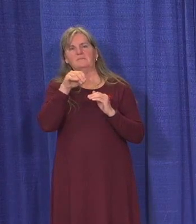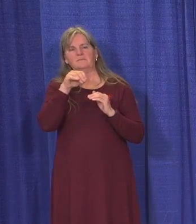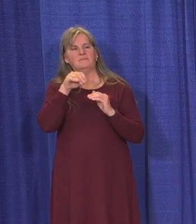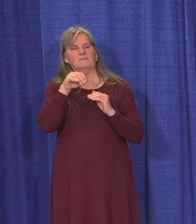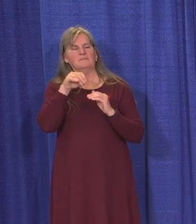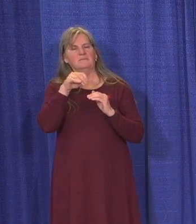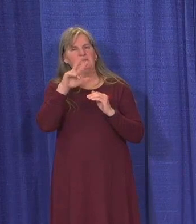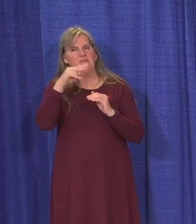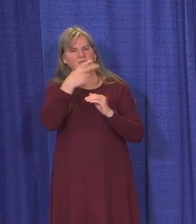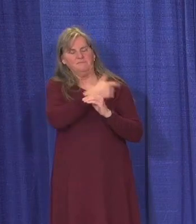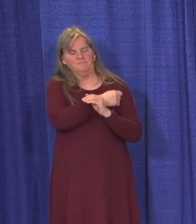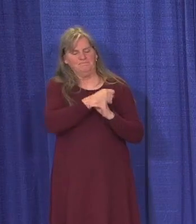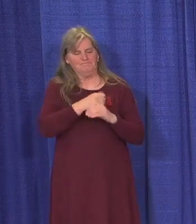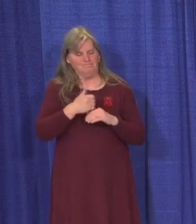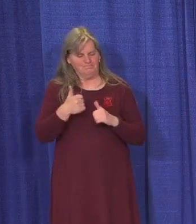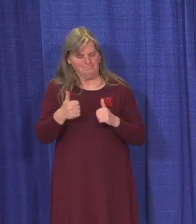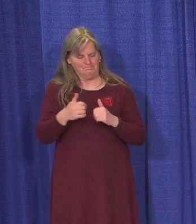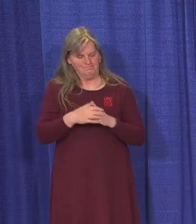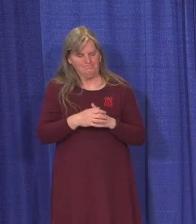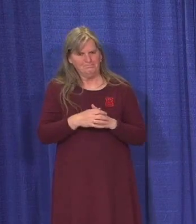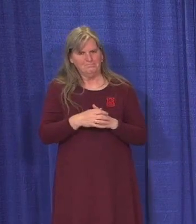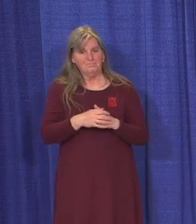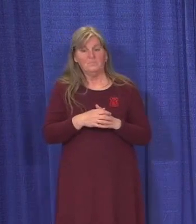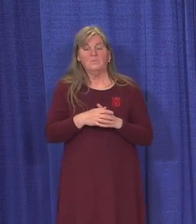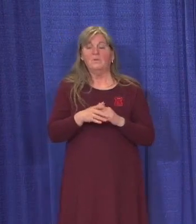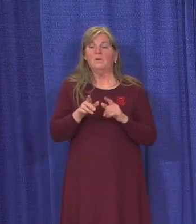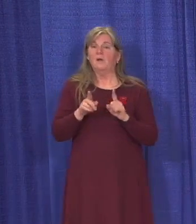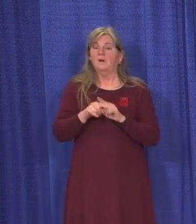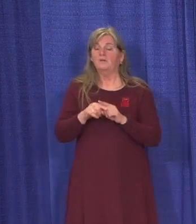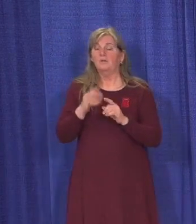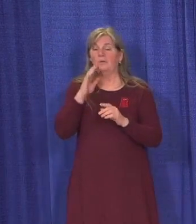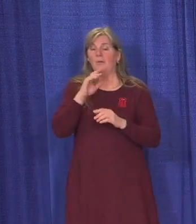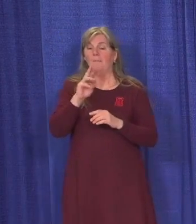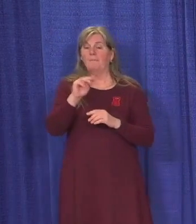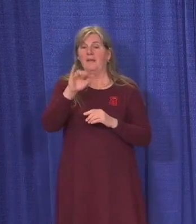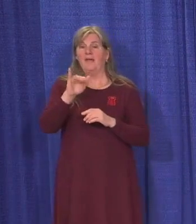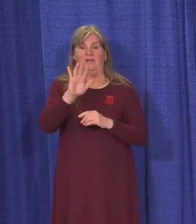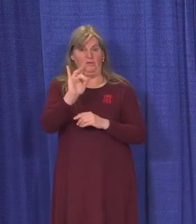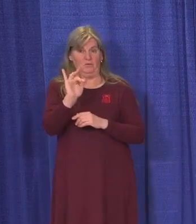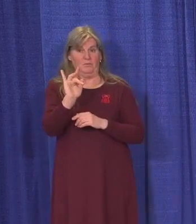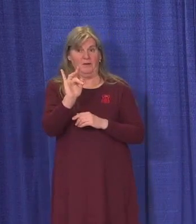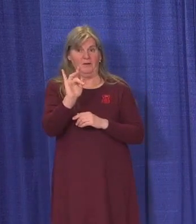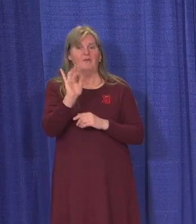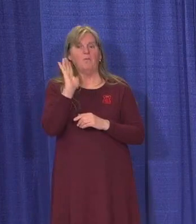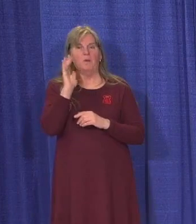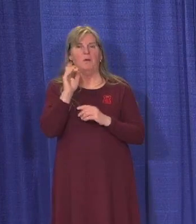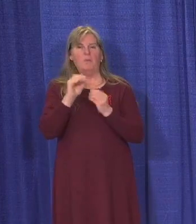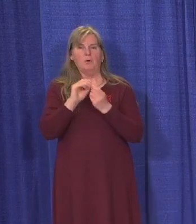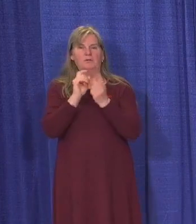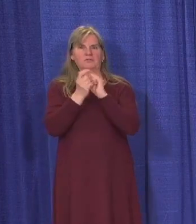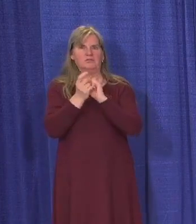70 plus has reached 90%. Ninety seven% second dose